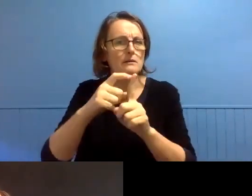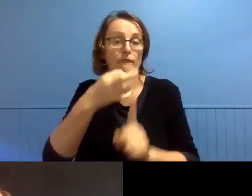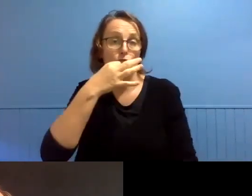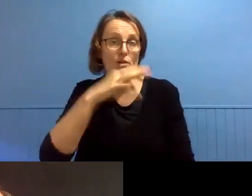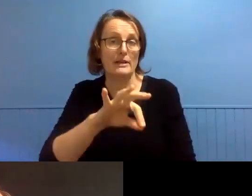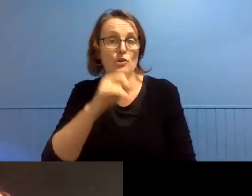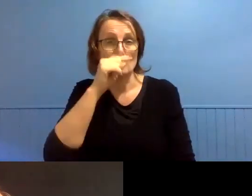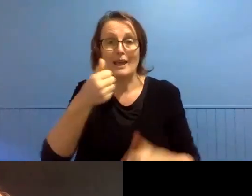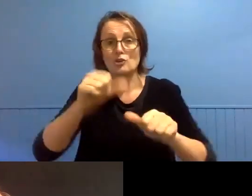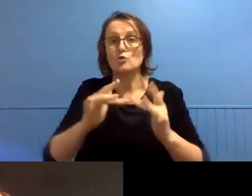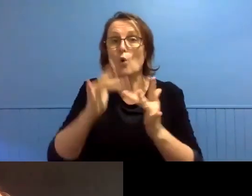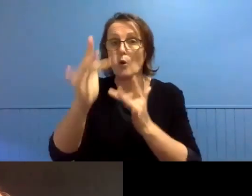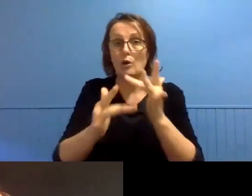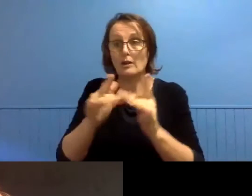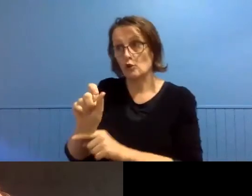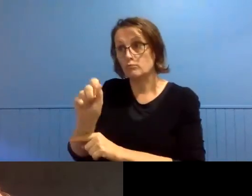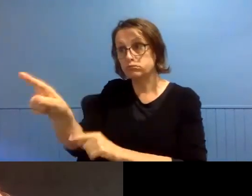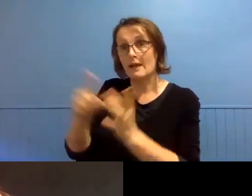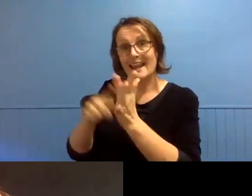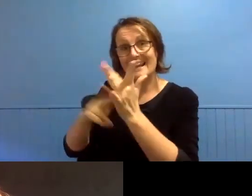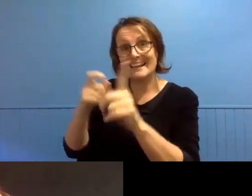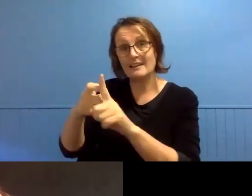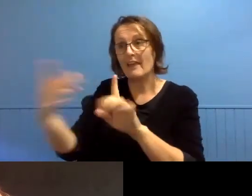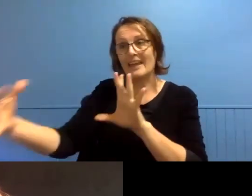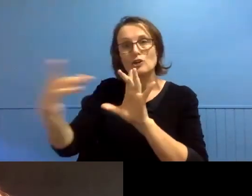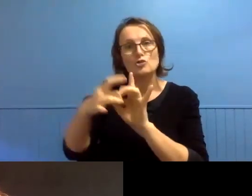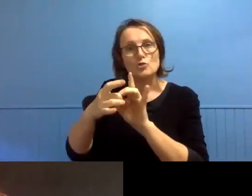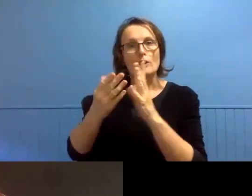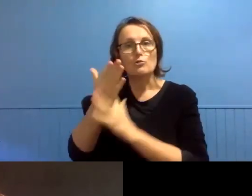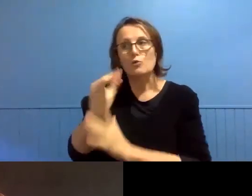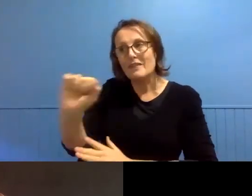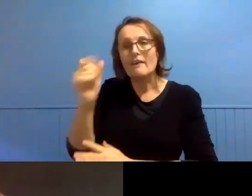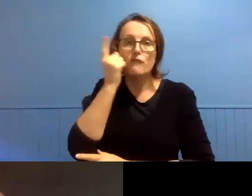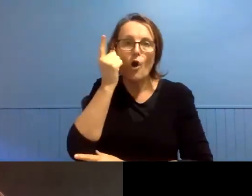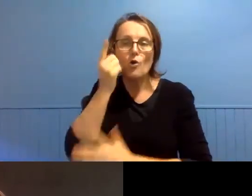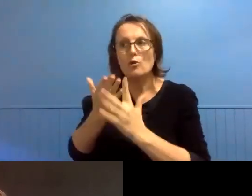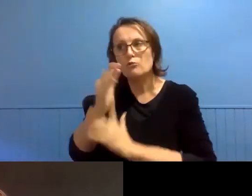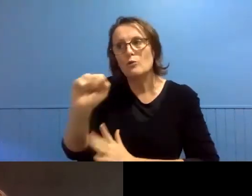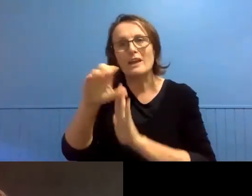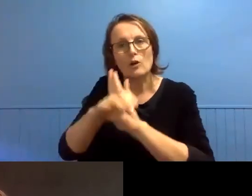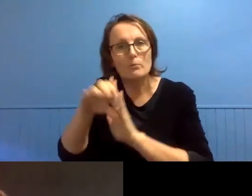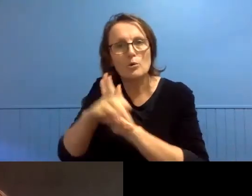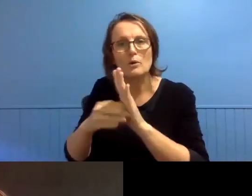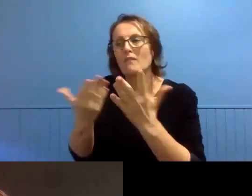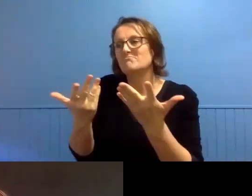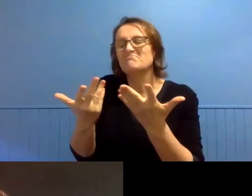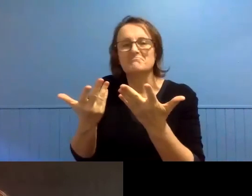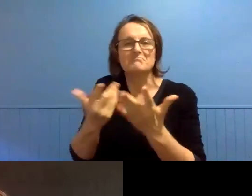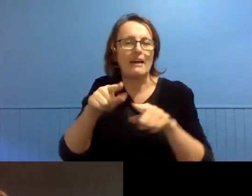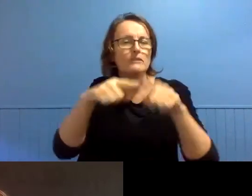you send people a link and they can just come online on their phone or a PC or Mac as well. So, yeah, a few different options out there. >>